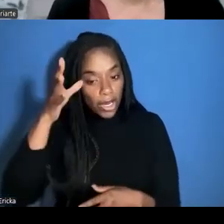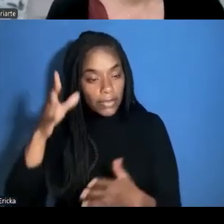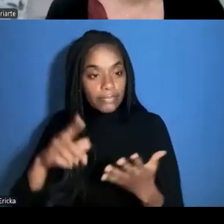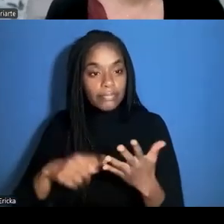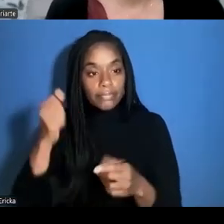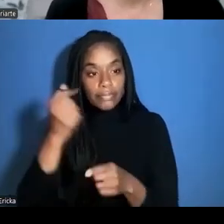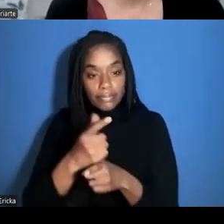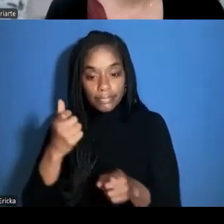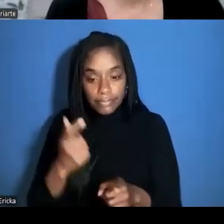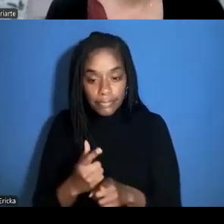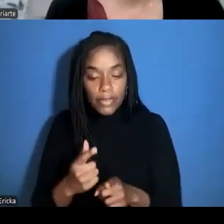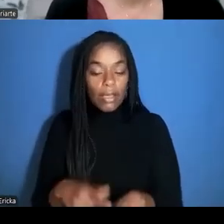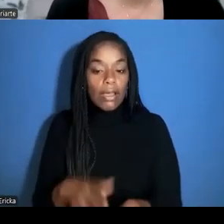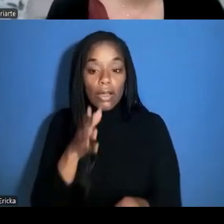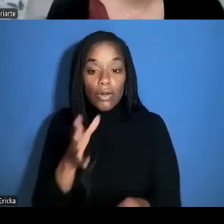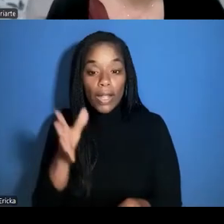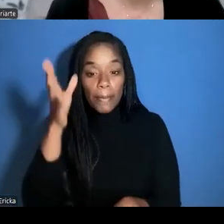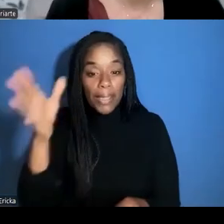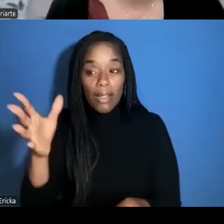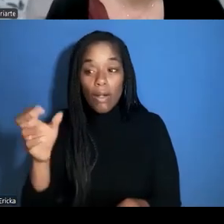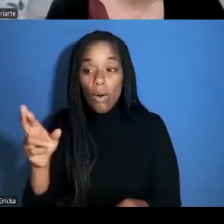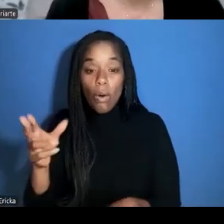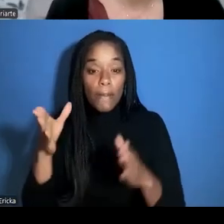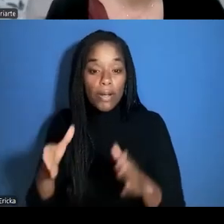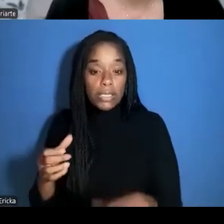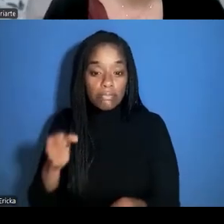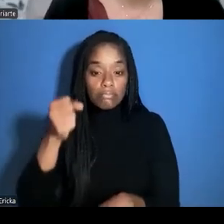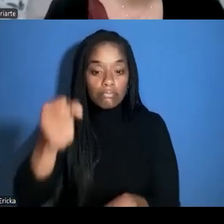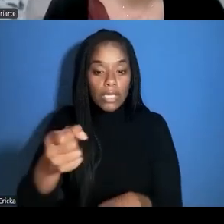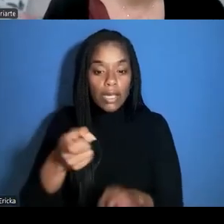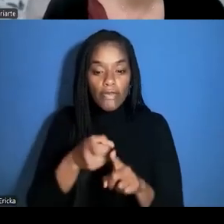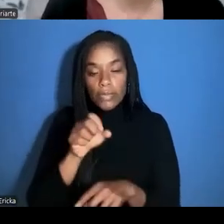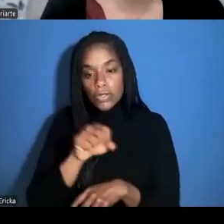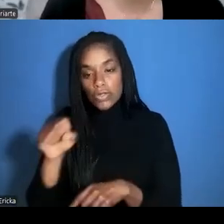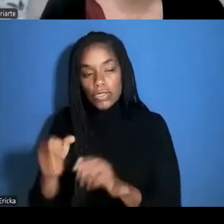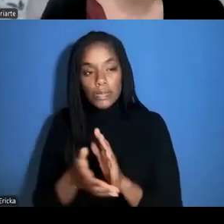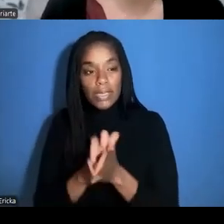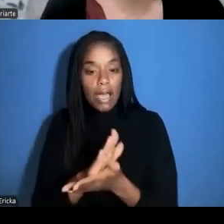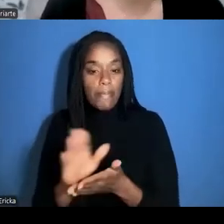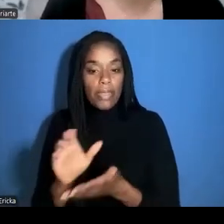been appointed by Social Security to be the authorized, the representative payee.